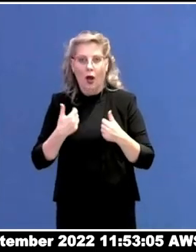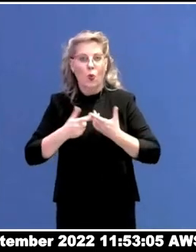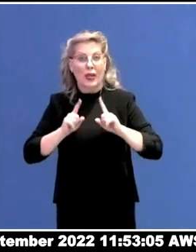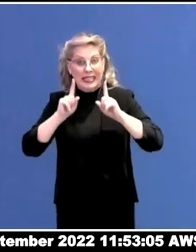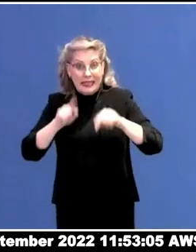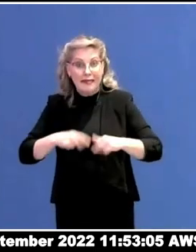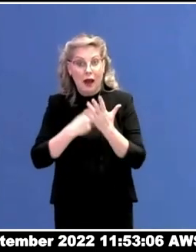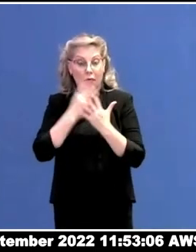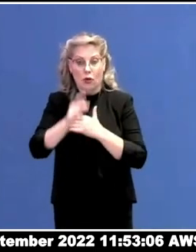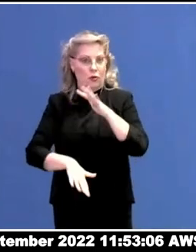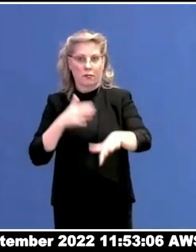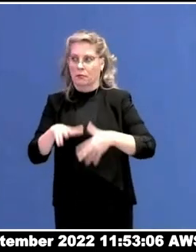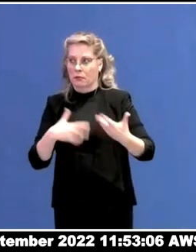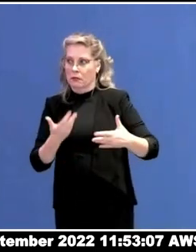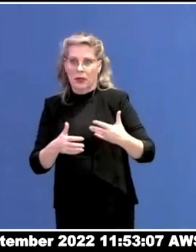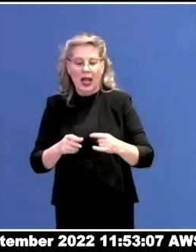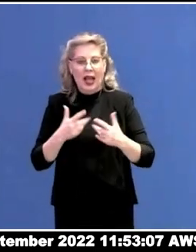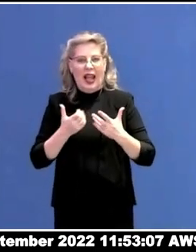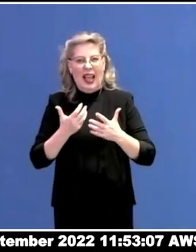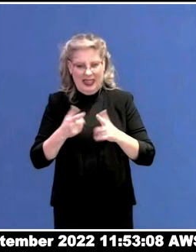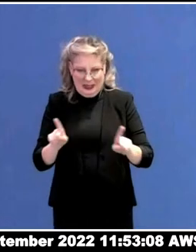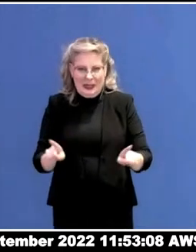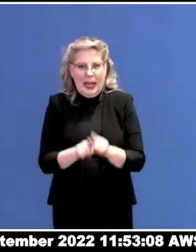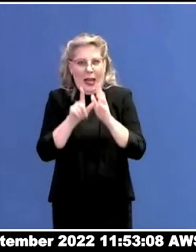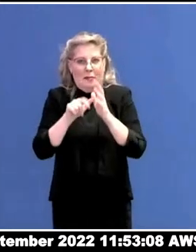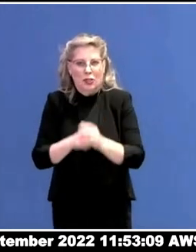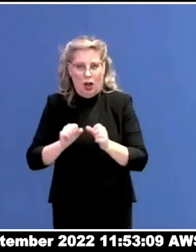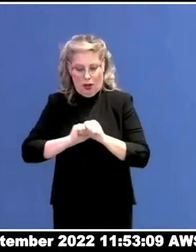And that was when - when coronavirus was heightened over here in Western Australia.